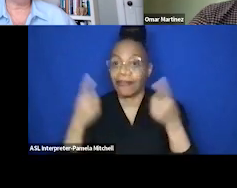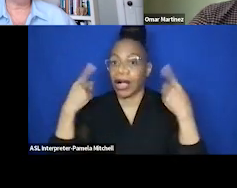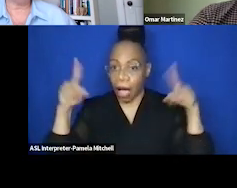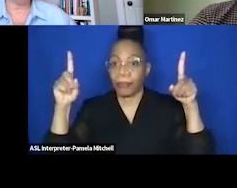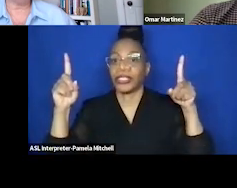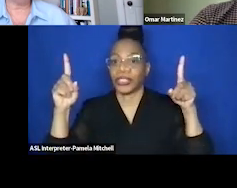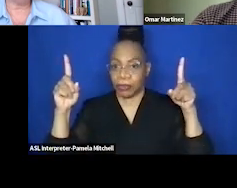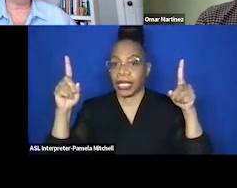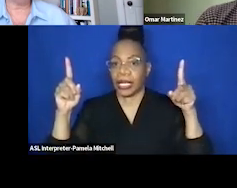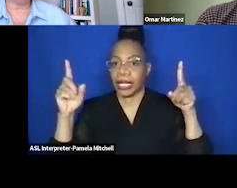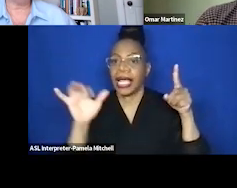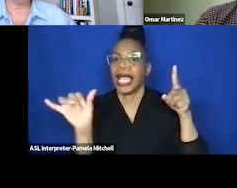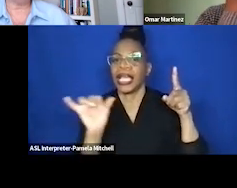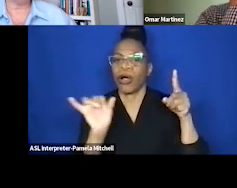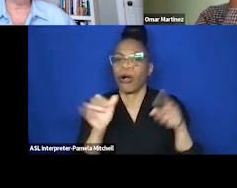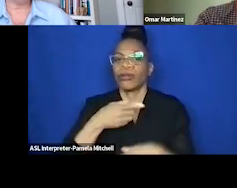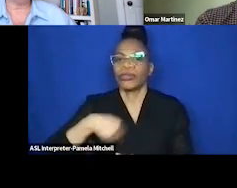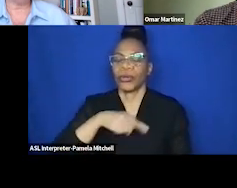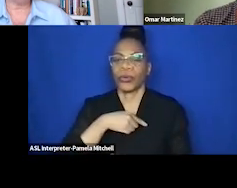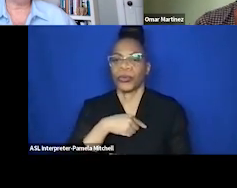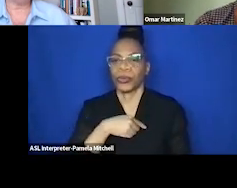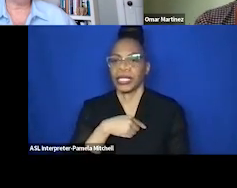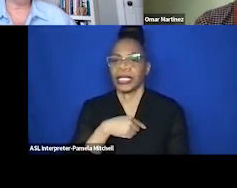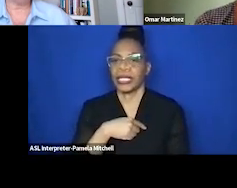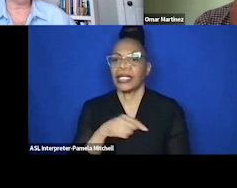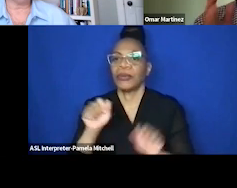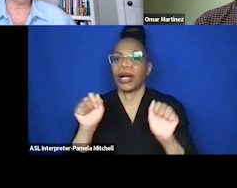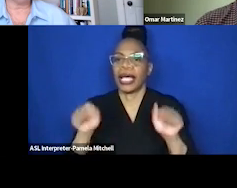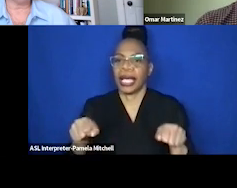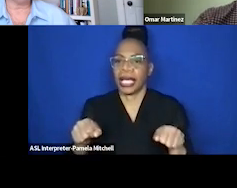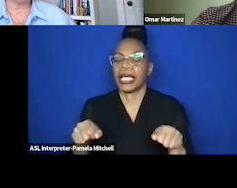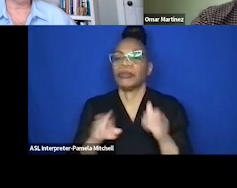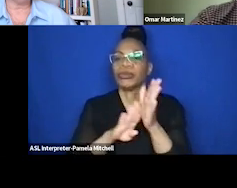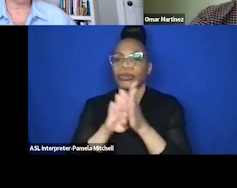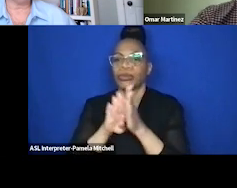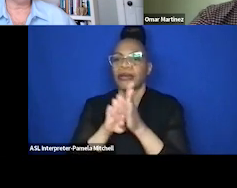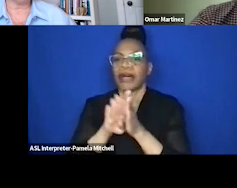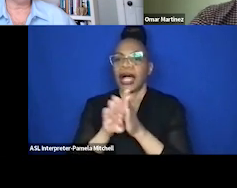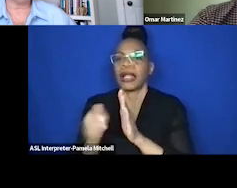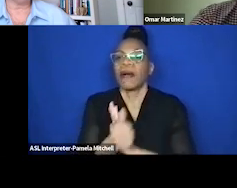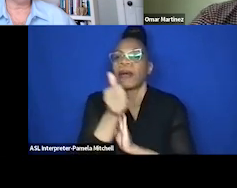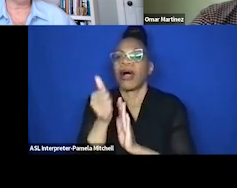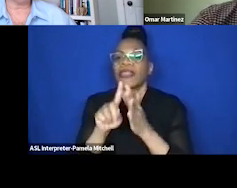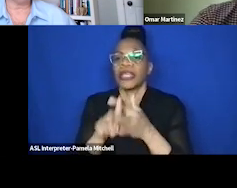And on top of that, we also were able to develop other initiatives such as virtual calls.